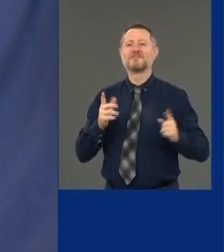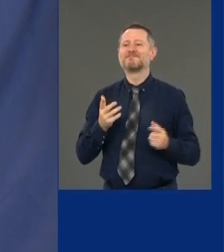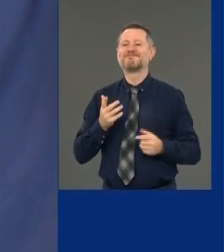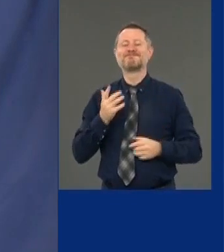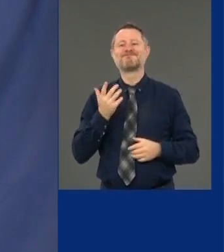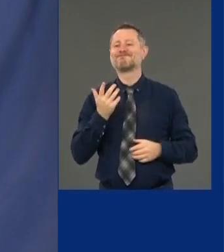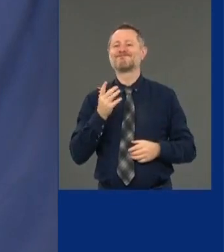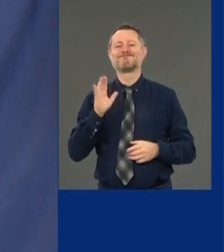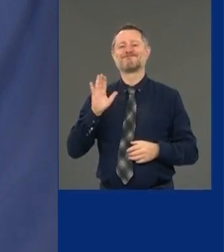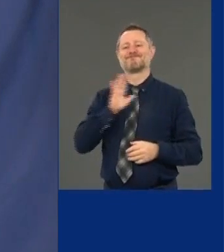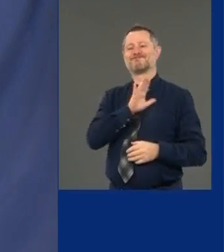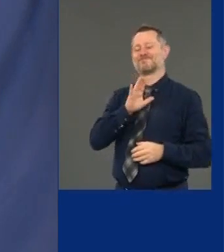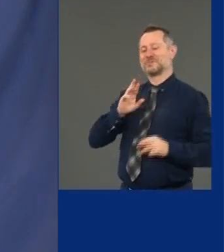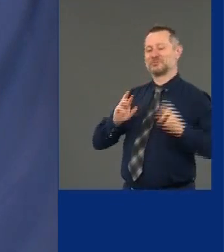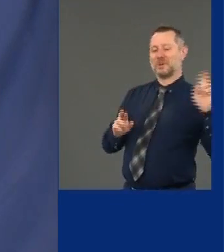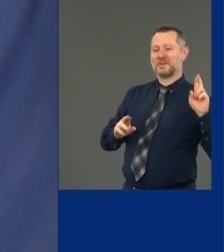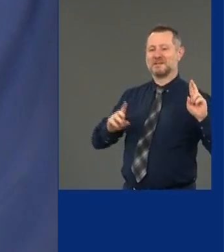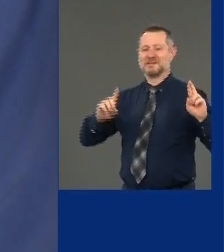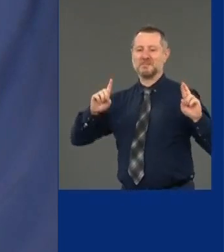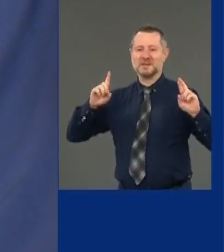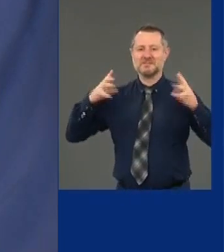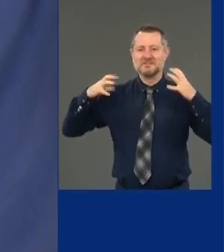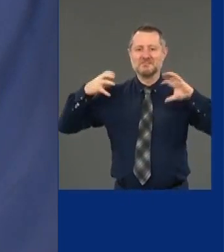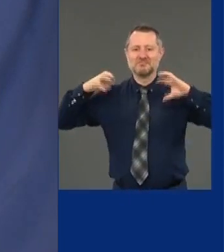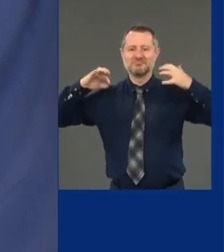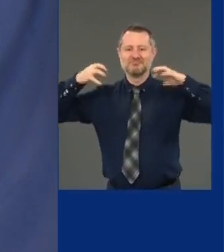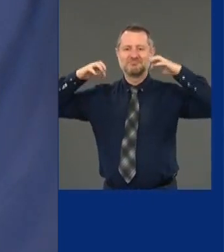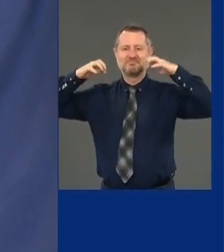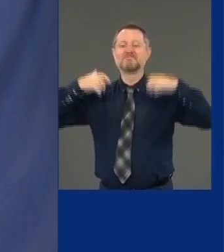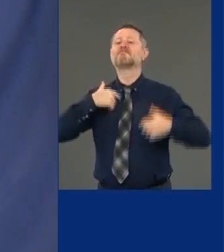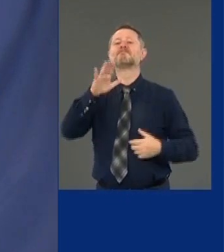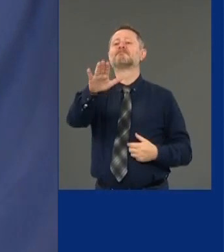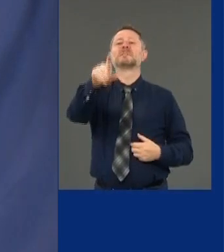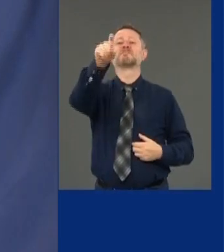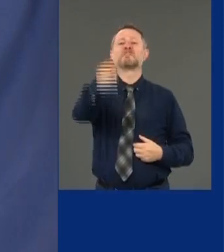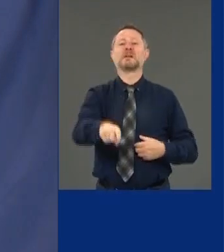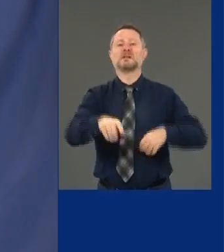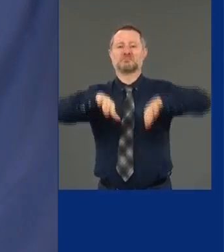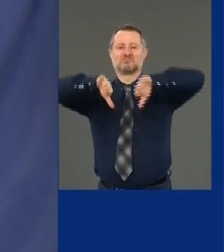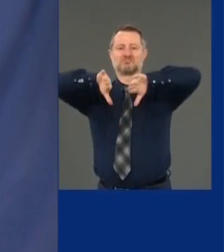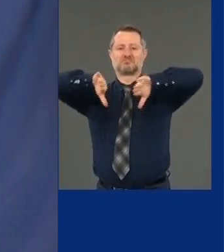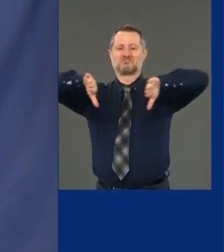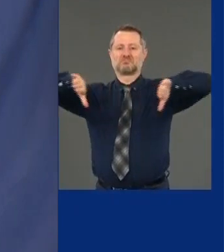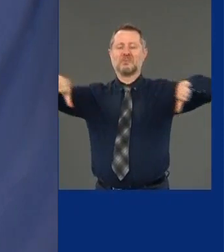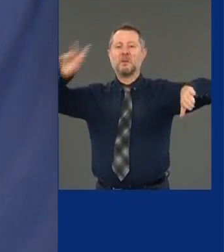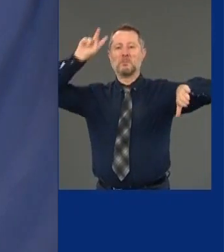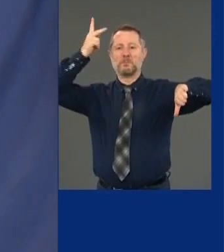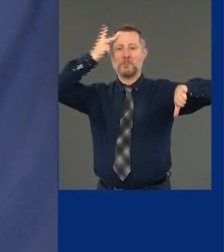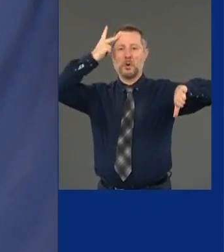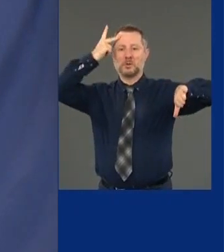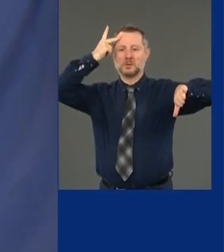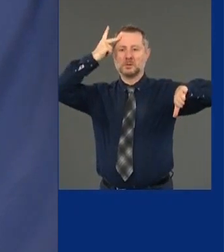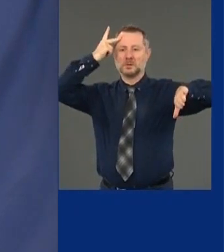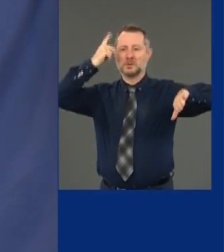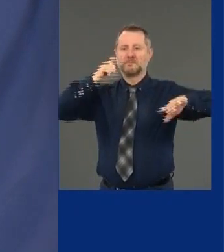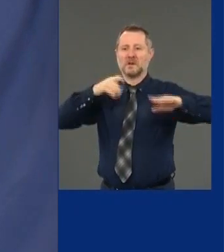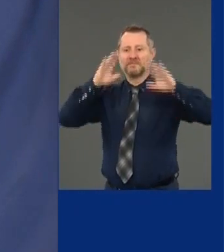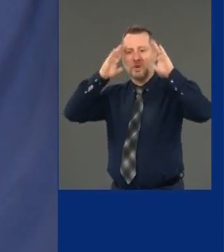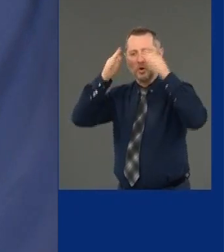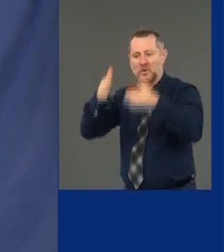FAIRNESS. YOU'RE THE PRESIDENT OF THE YOU STATE. BUT IT'S THAT PARTISAN RHETORIC.